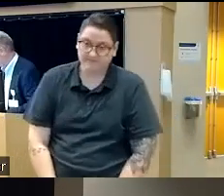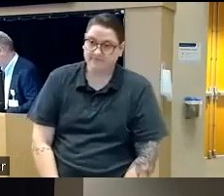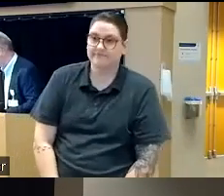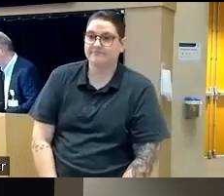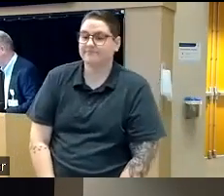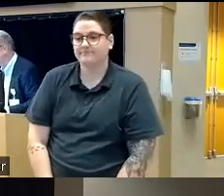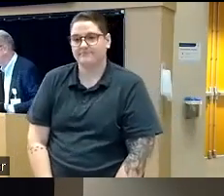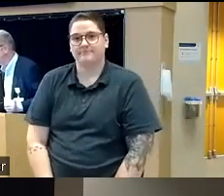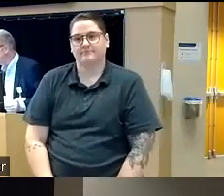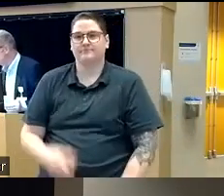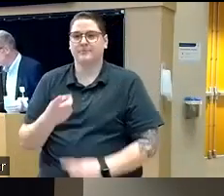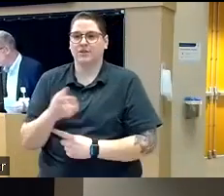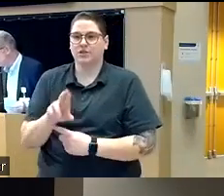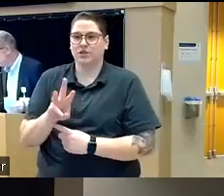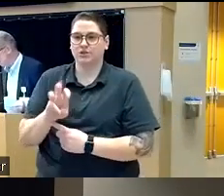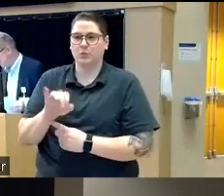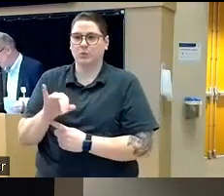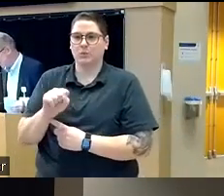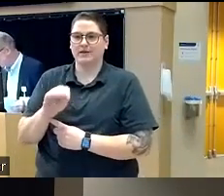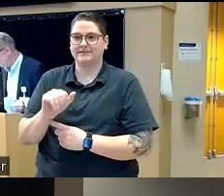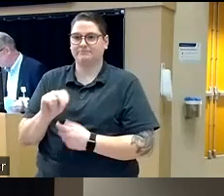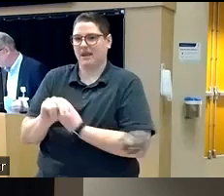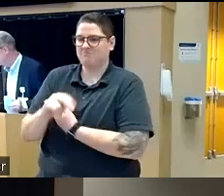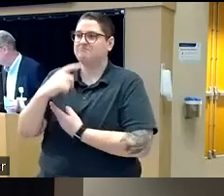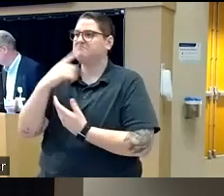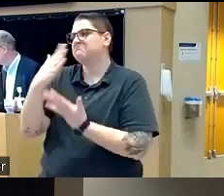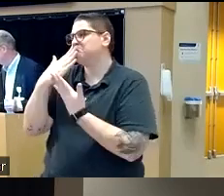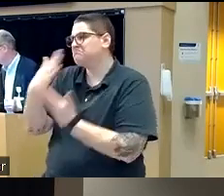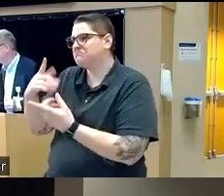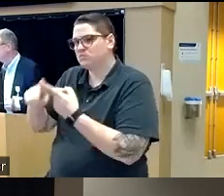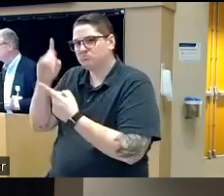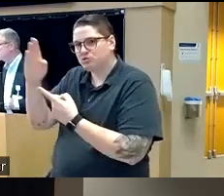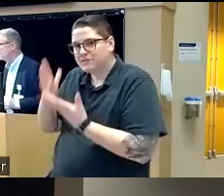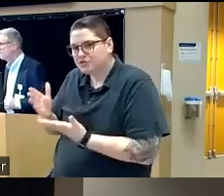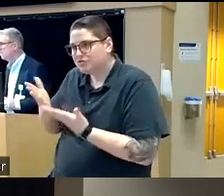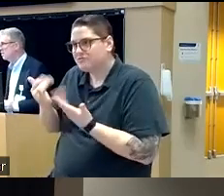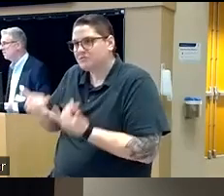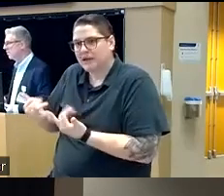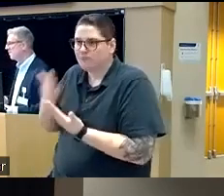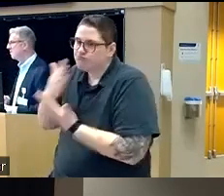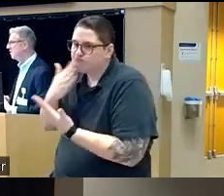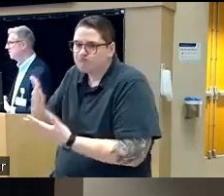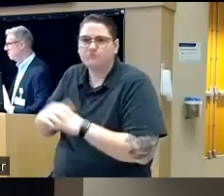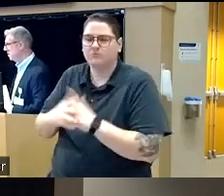well thanks all of the presenters great thanks to the presenters here what a wonderful presentation